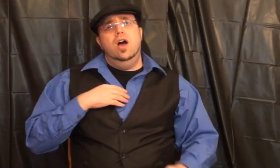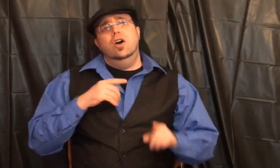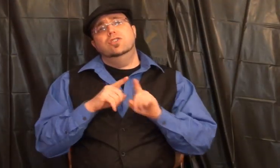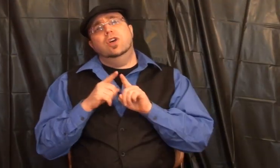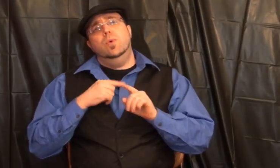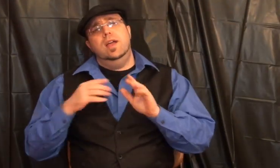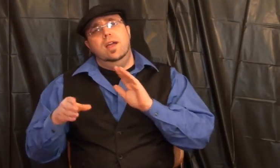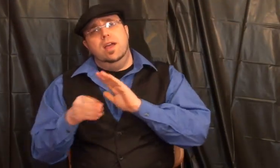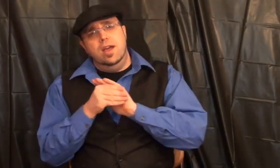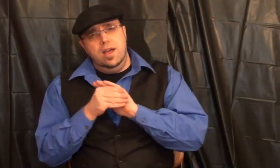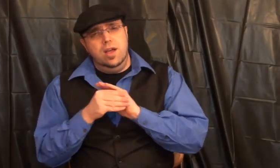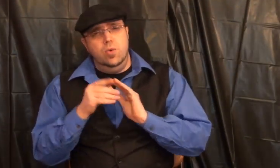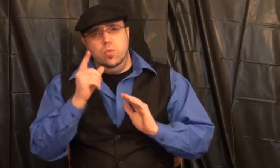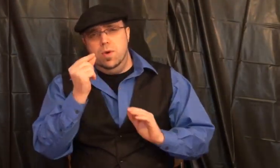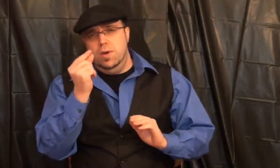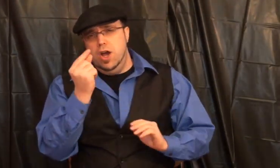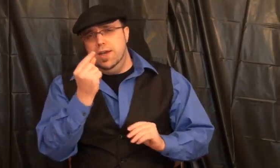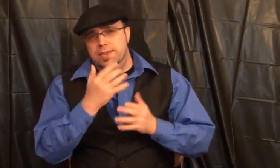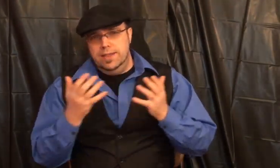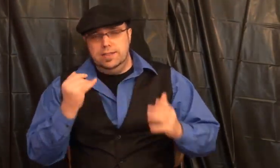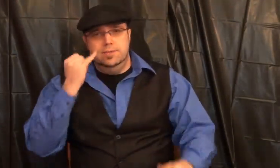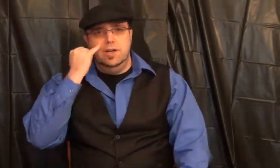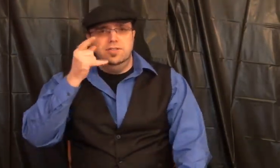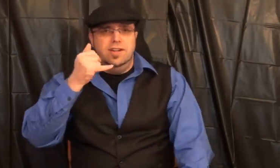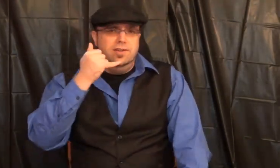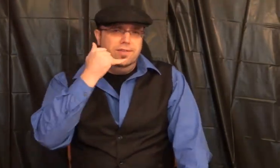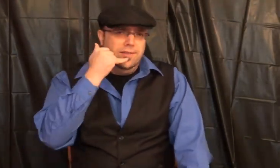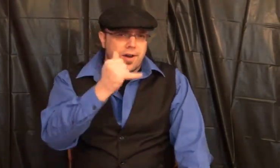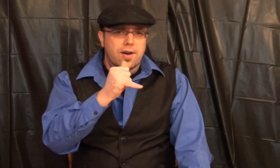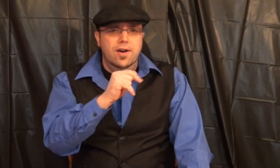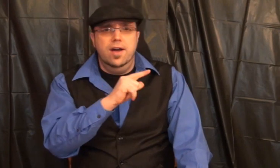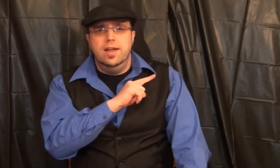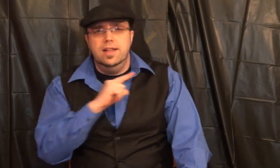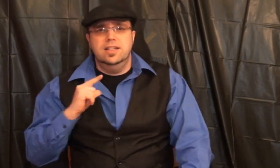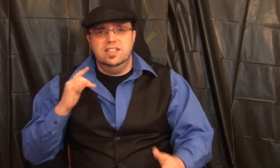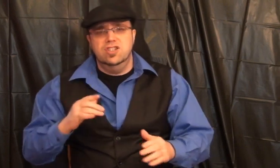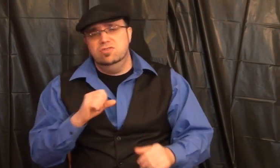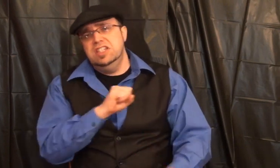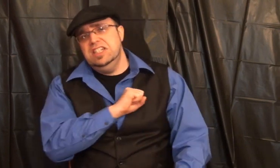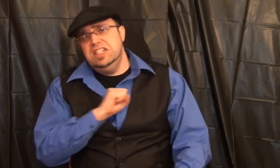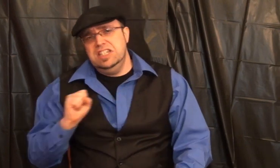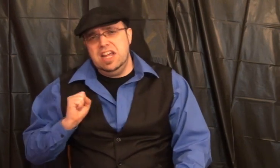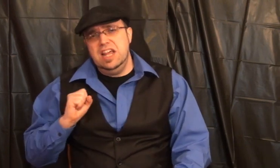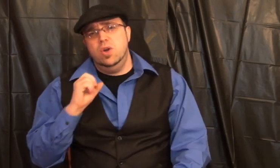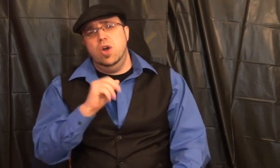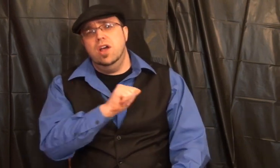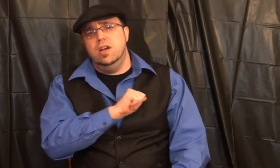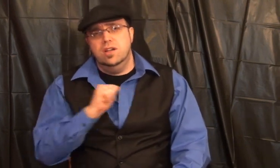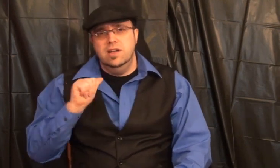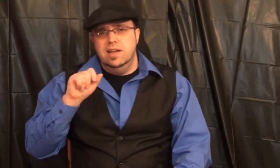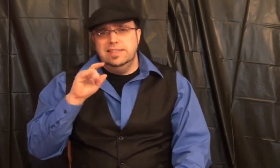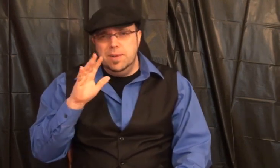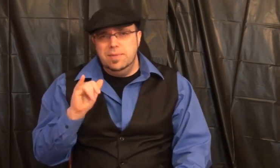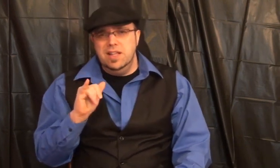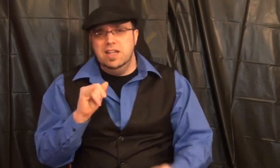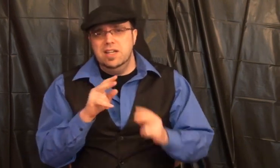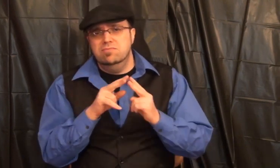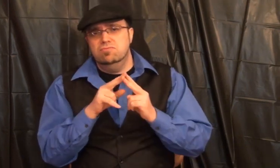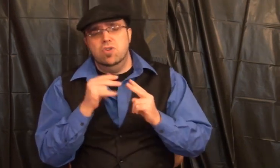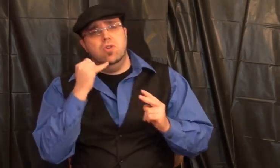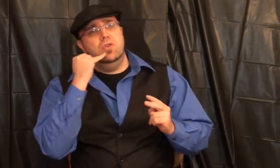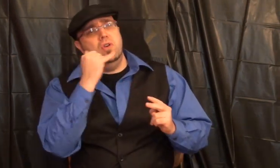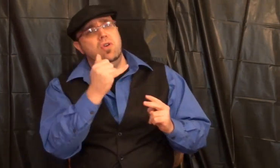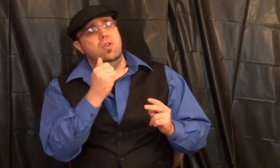If you call a legislator (Senate or assembly of New York State),